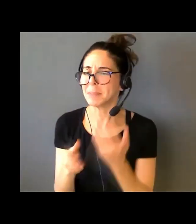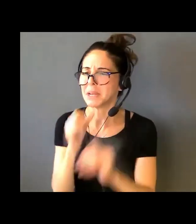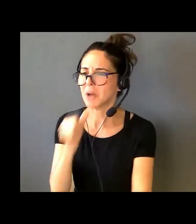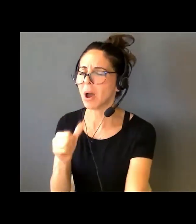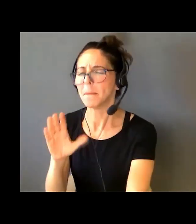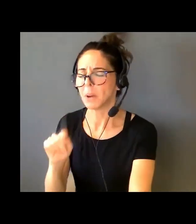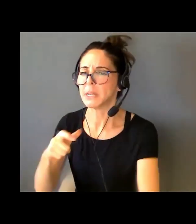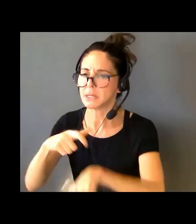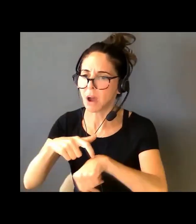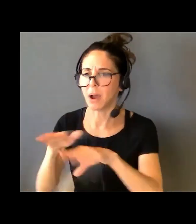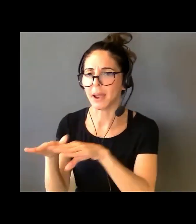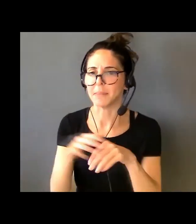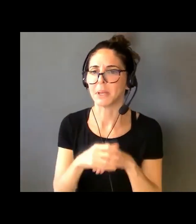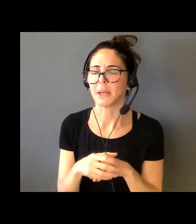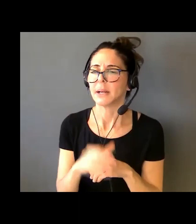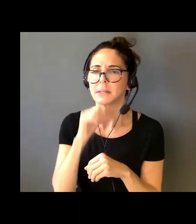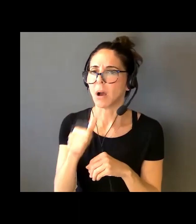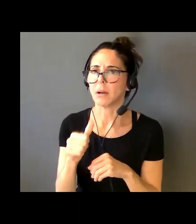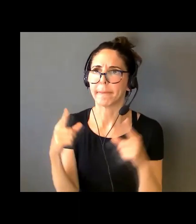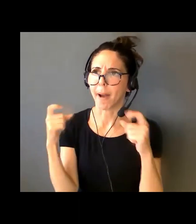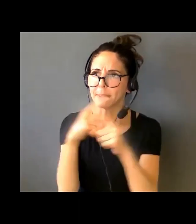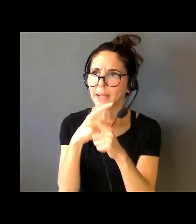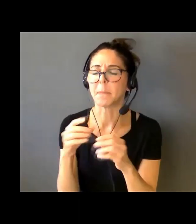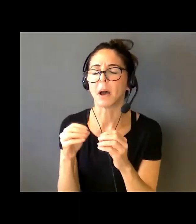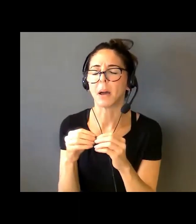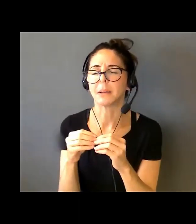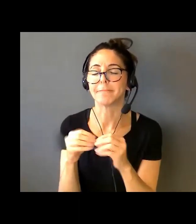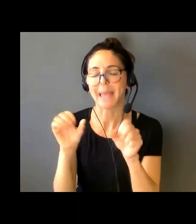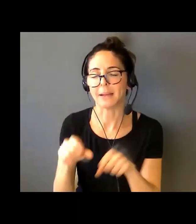the saying complex. I would use time-consuming. >> DR. JEN RINALDI: